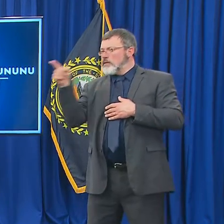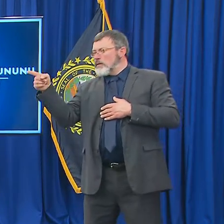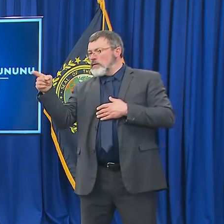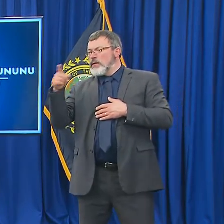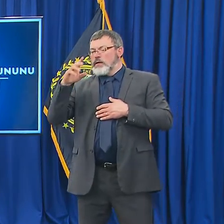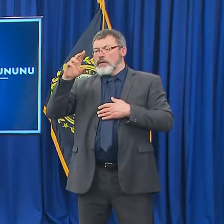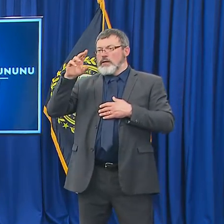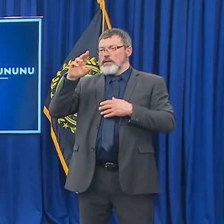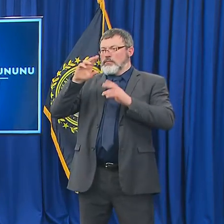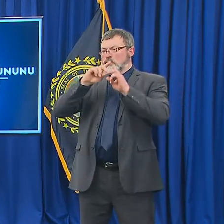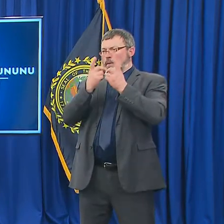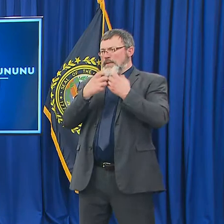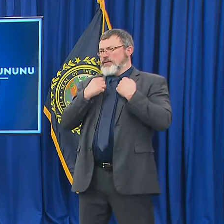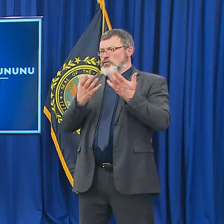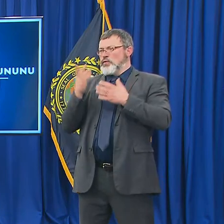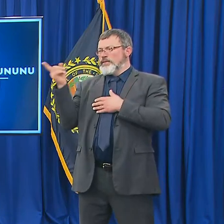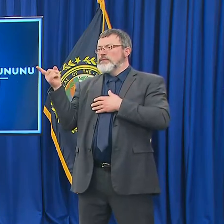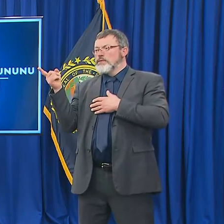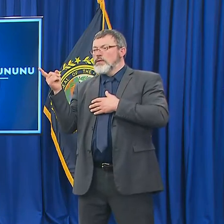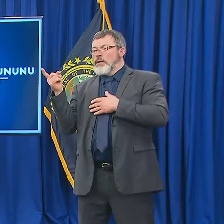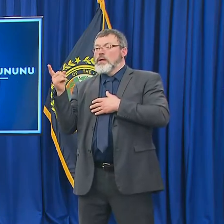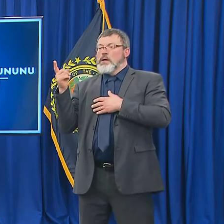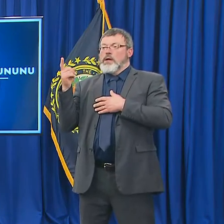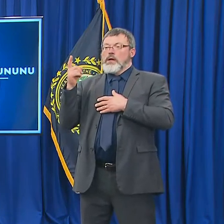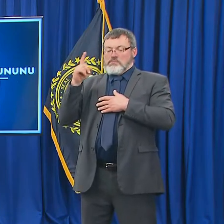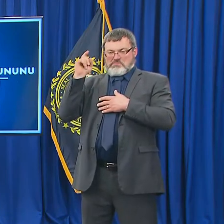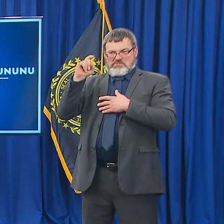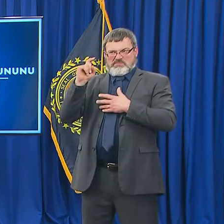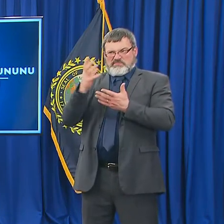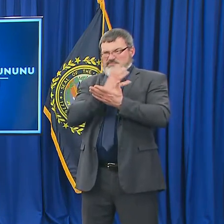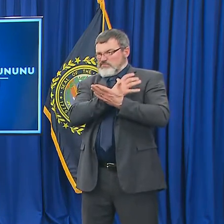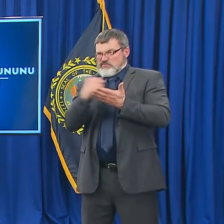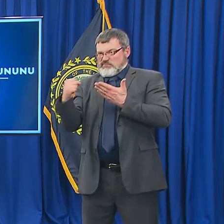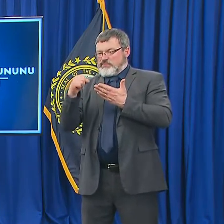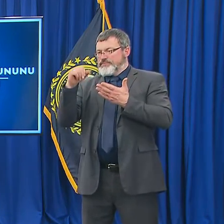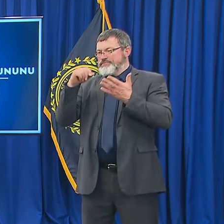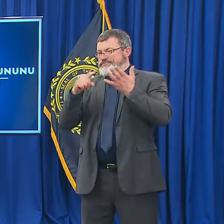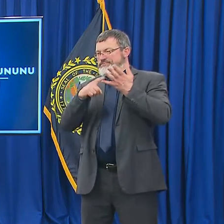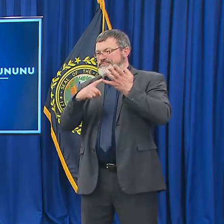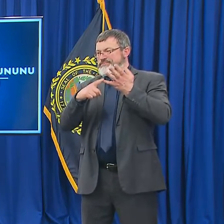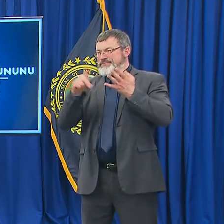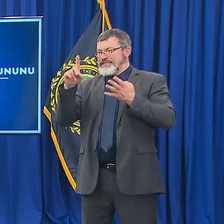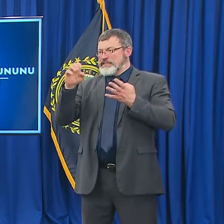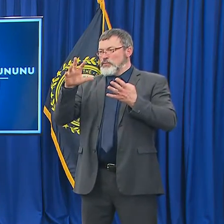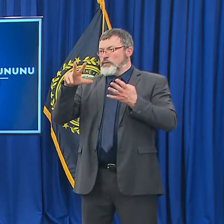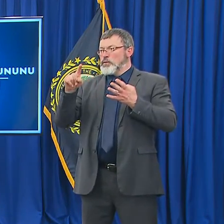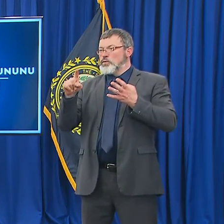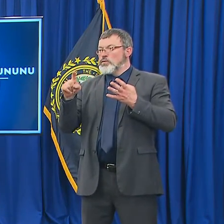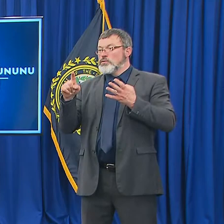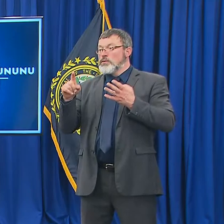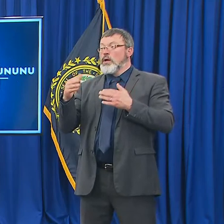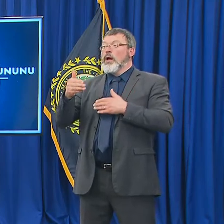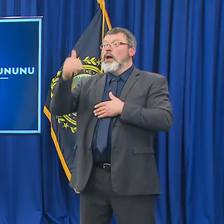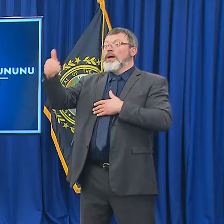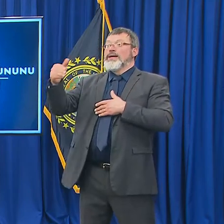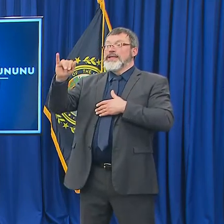And so there are certain funds that will continue to come post January 31 first but some of our internal flexible dollars